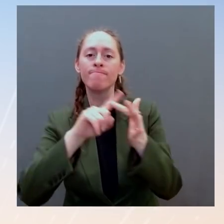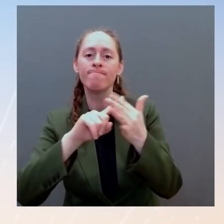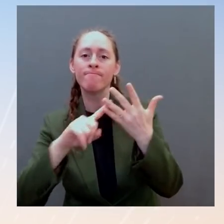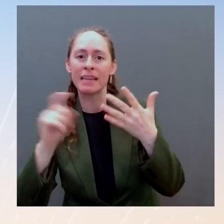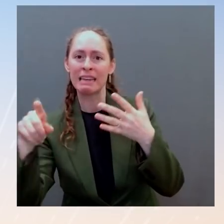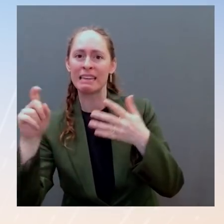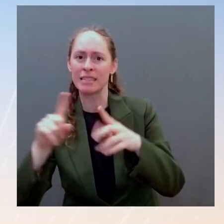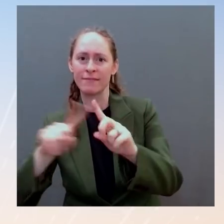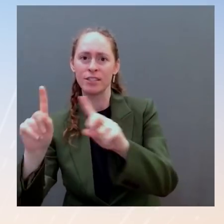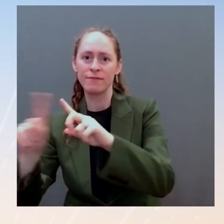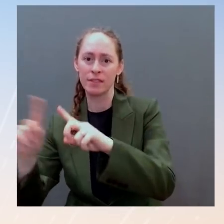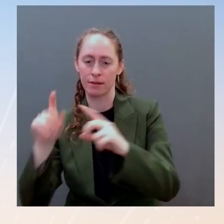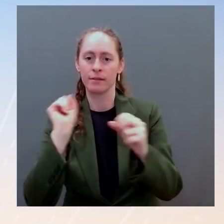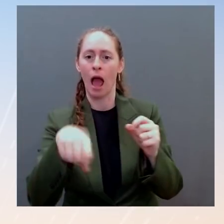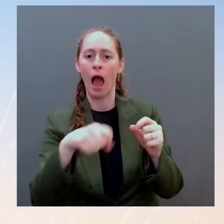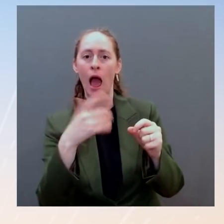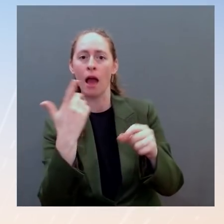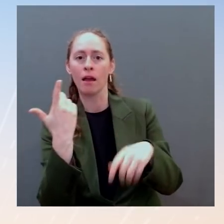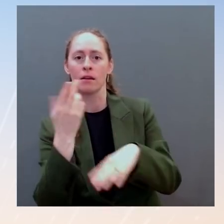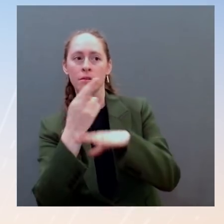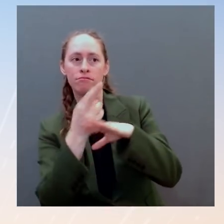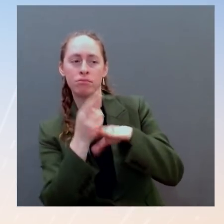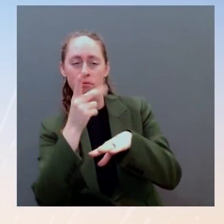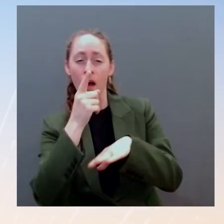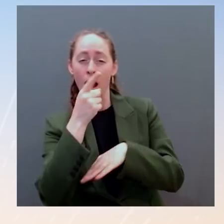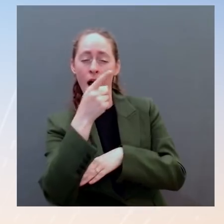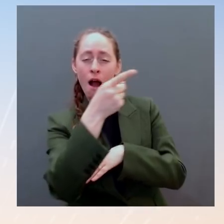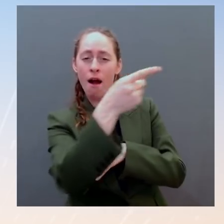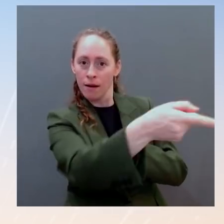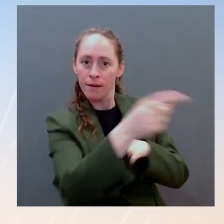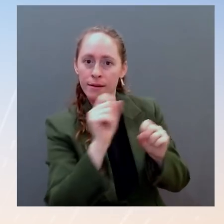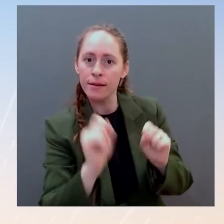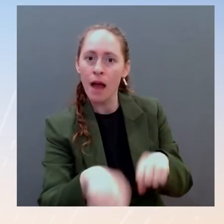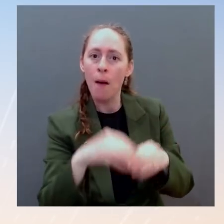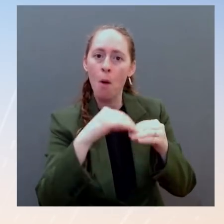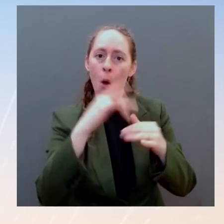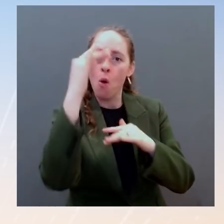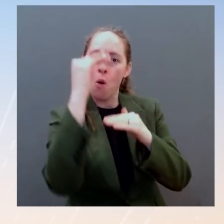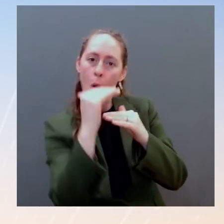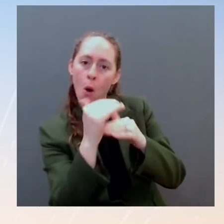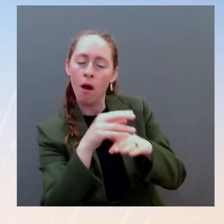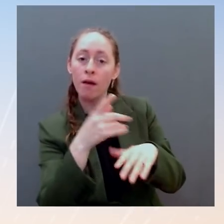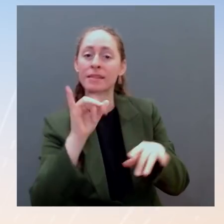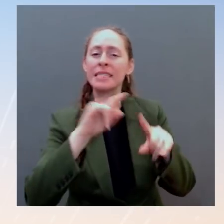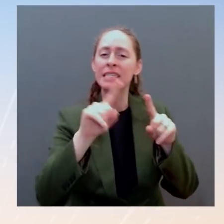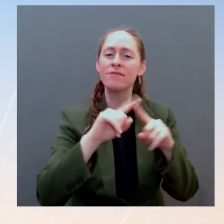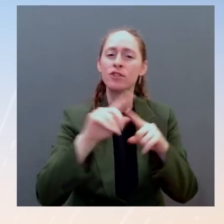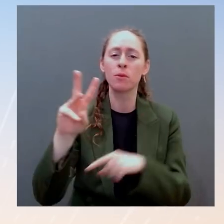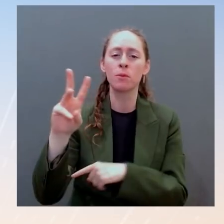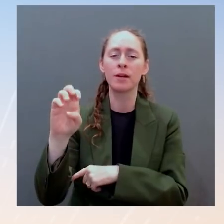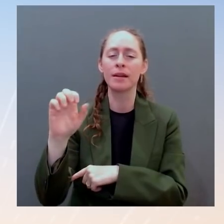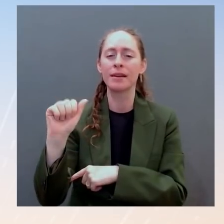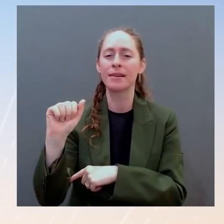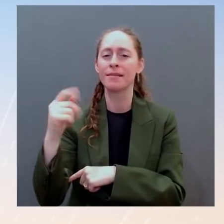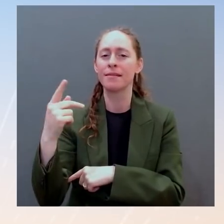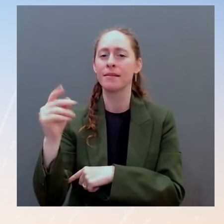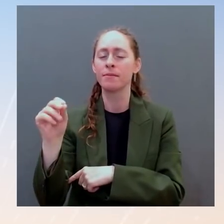over the past couple of weeks that they're receiving. So it might not be, over the next couple of weeks, the same size of assistance week by week.